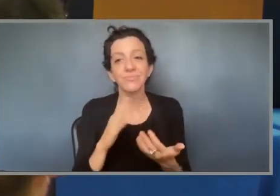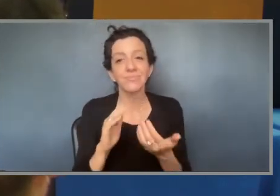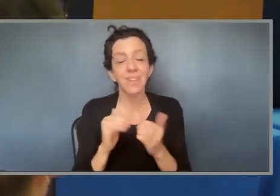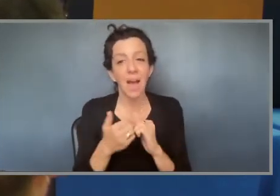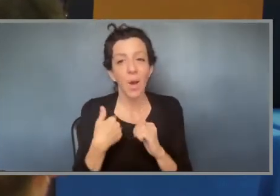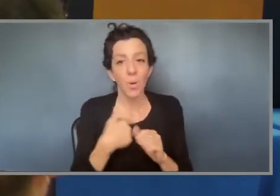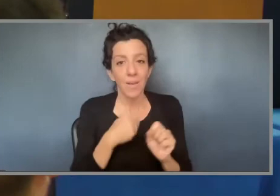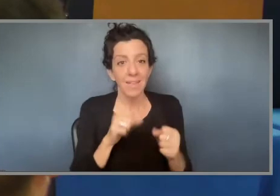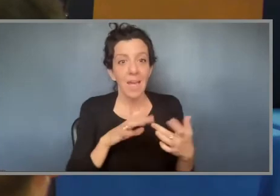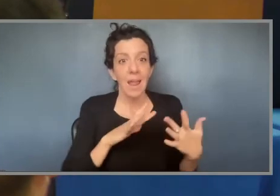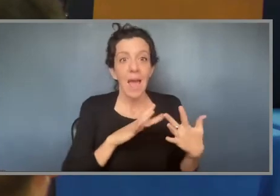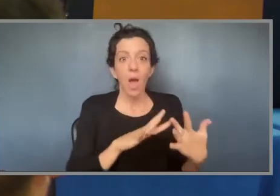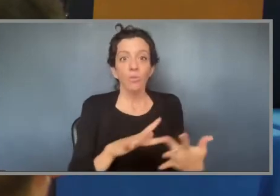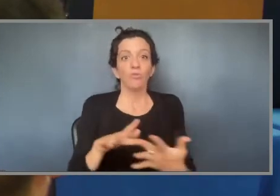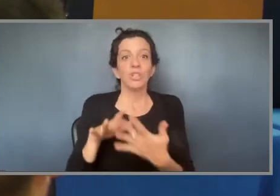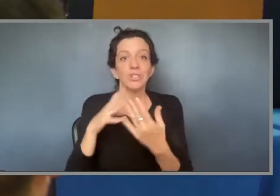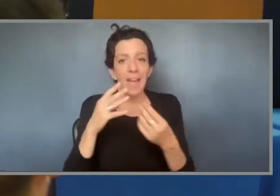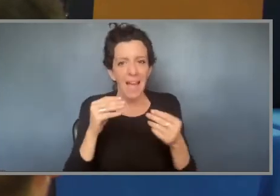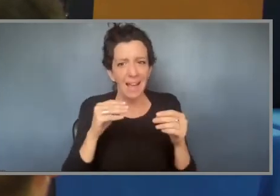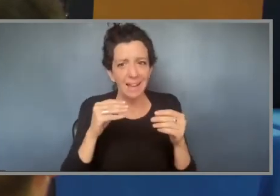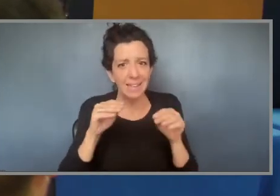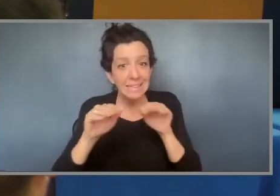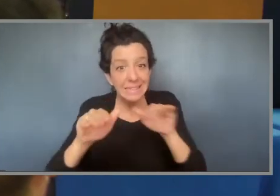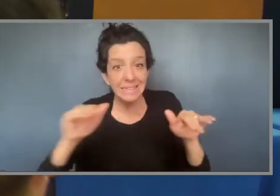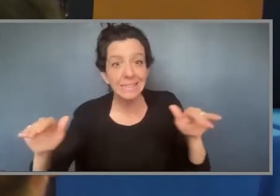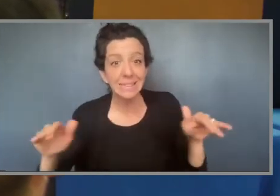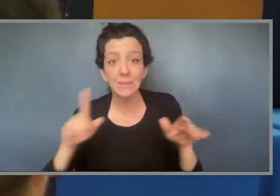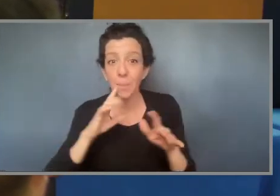Studio: So, again, I appreciate the more we do in terms of outreach and knowing why it's important to know who your